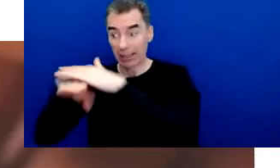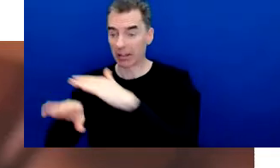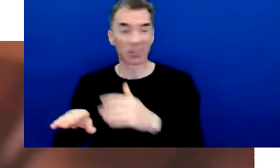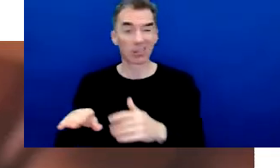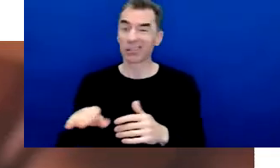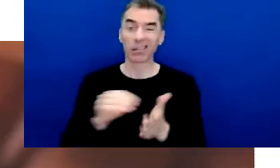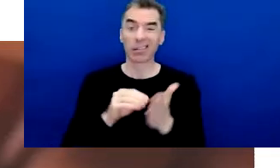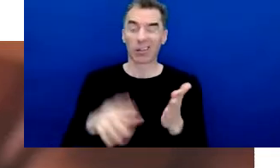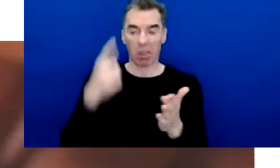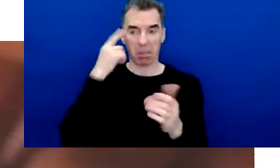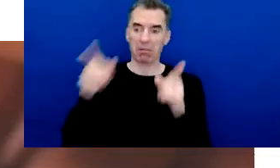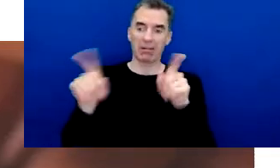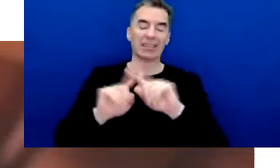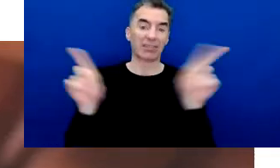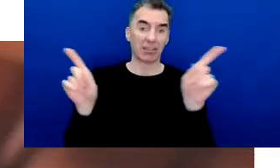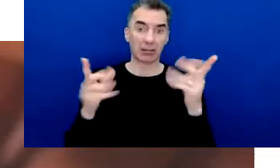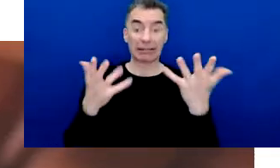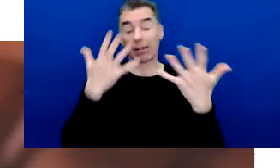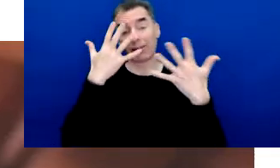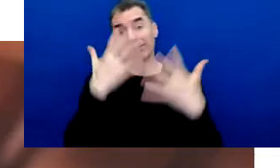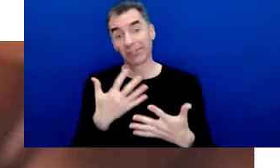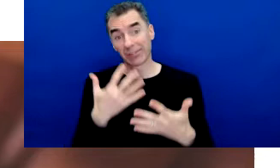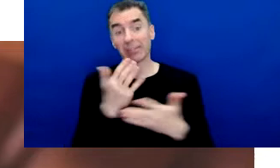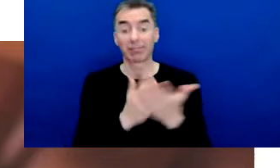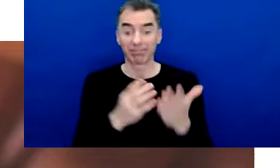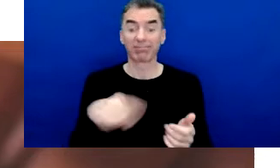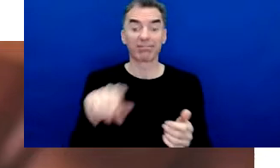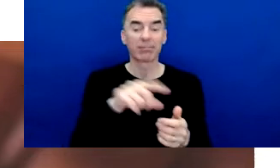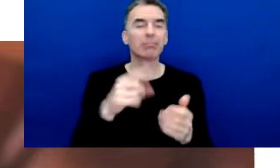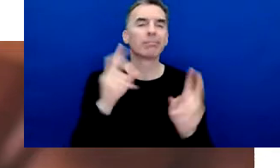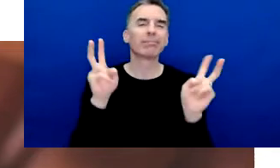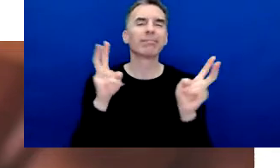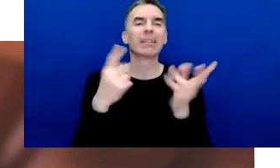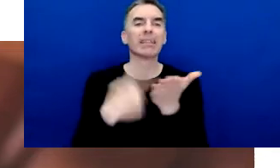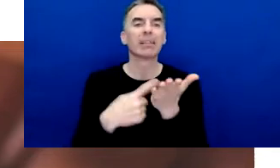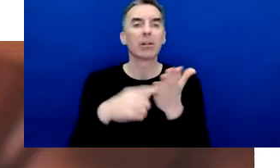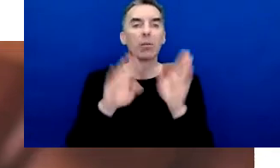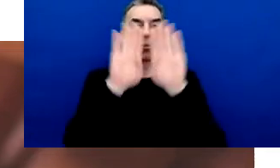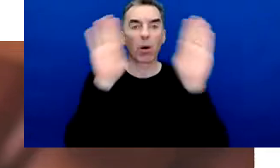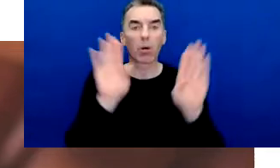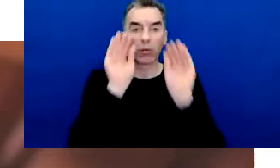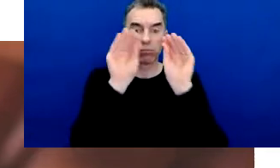and there have been some unfortunate things said in discussion boards or to other